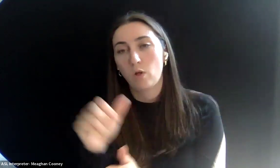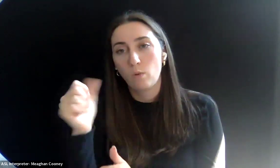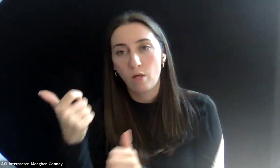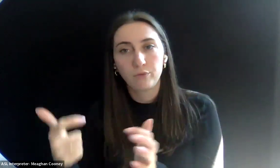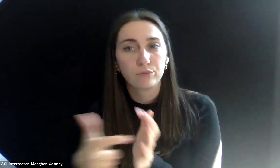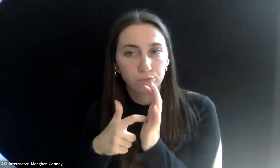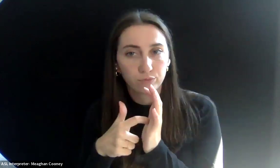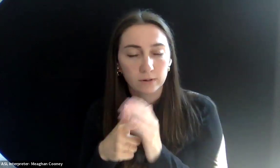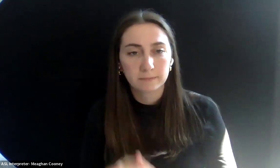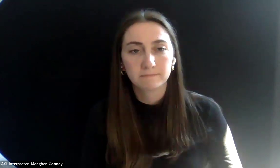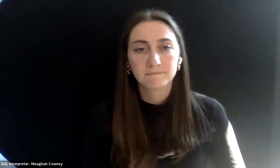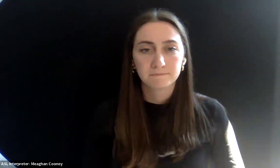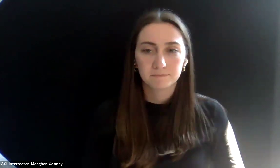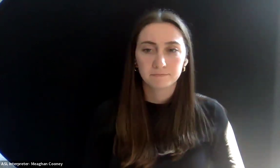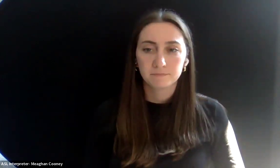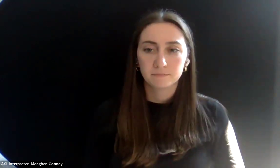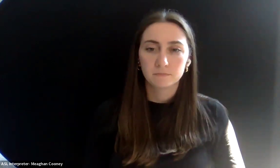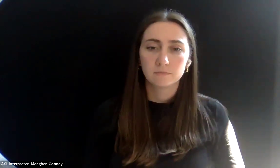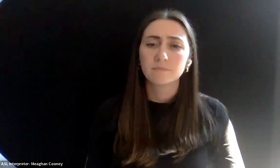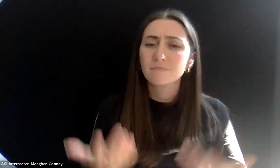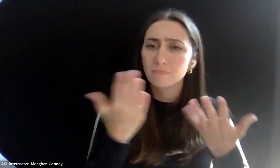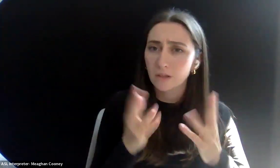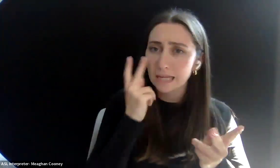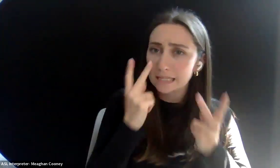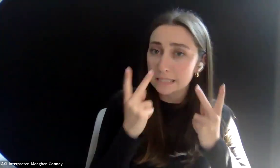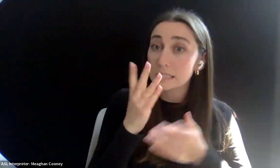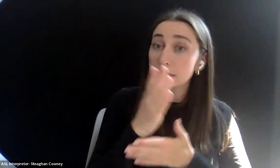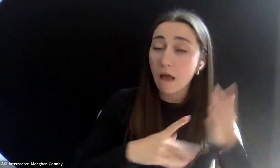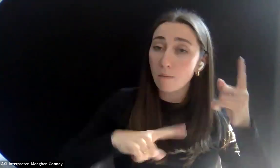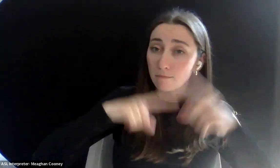As I stated earlier, we have seen some variability in how a